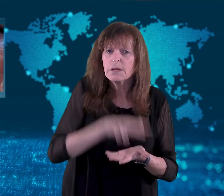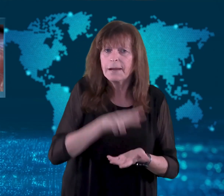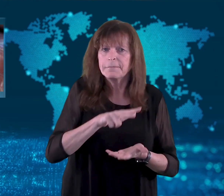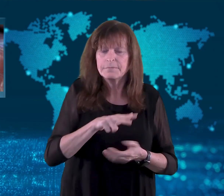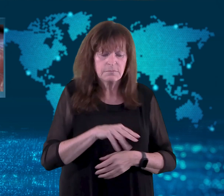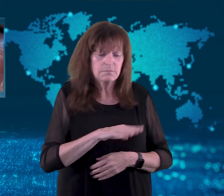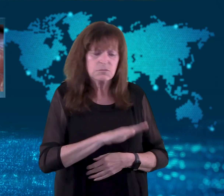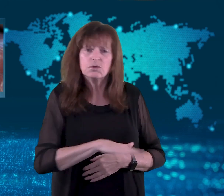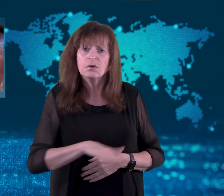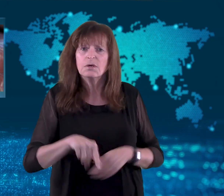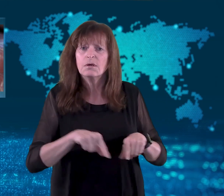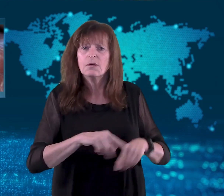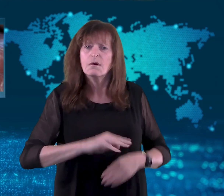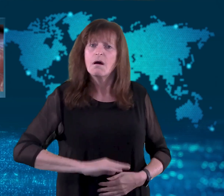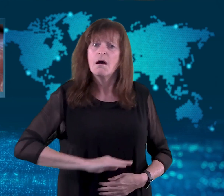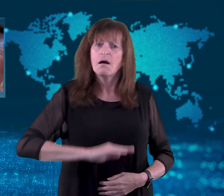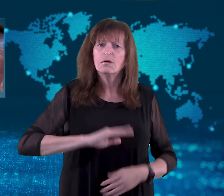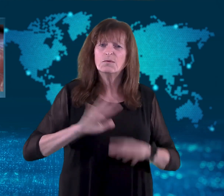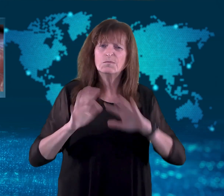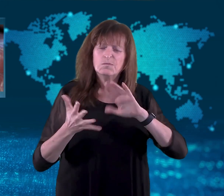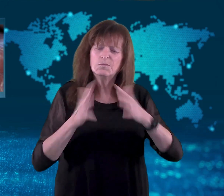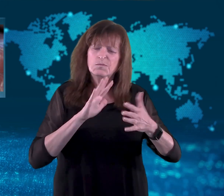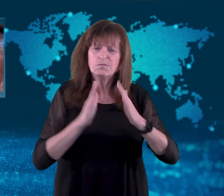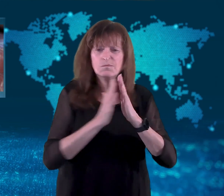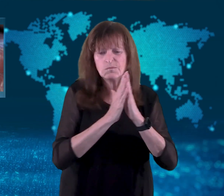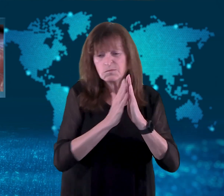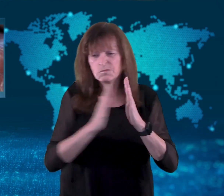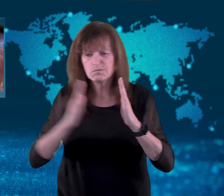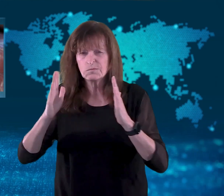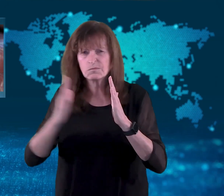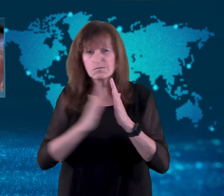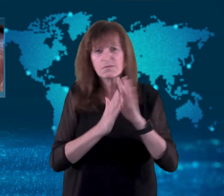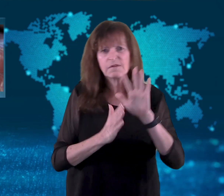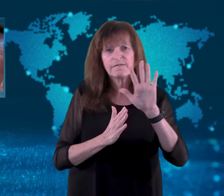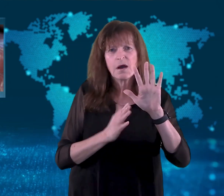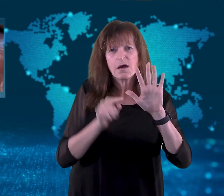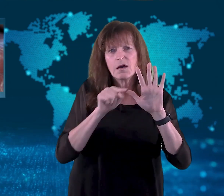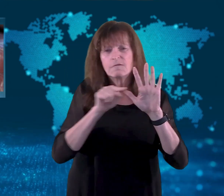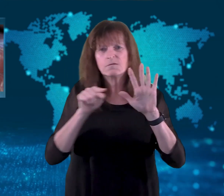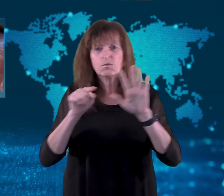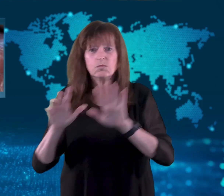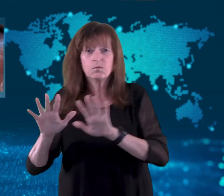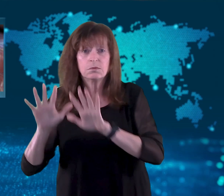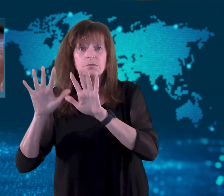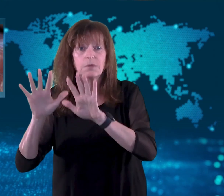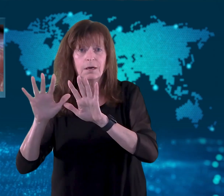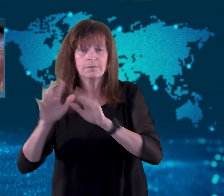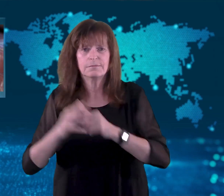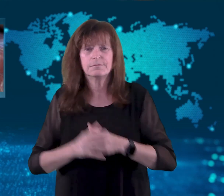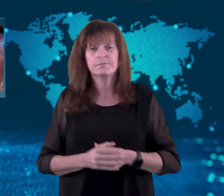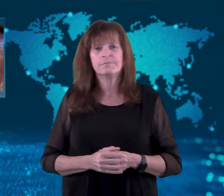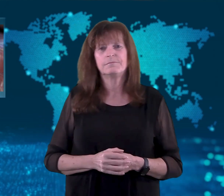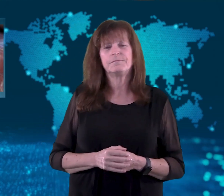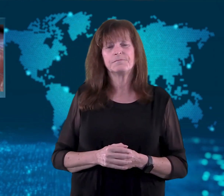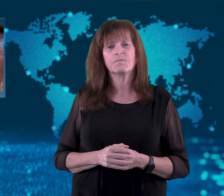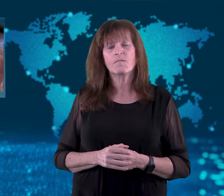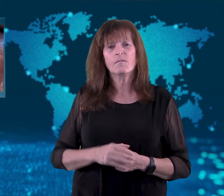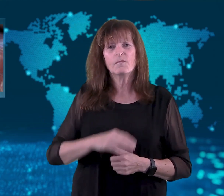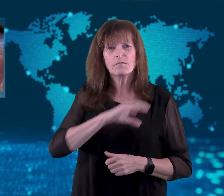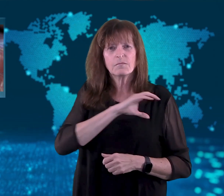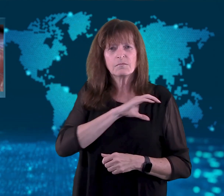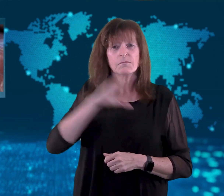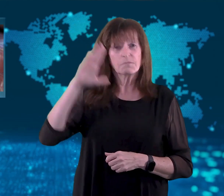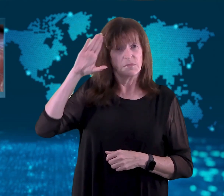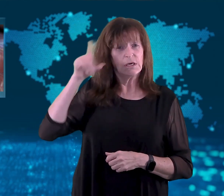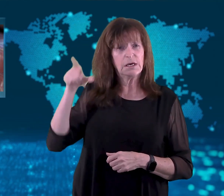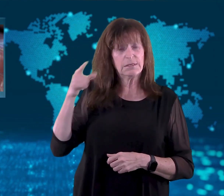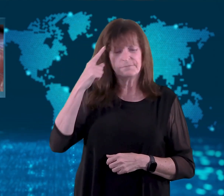confirmed the children were between 5 and ten years old.